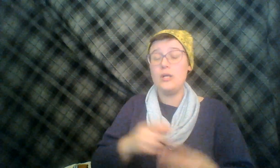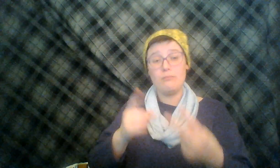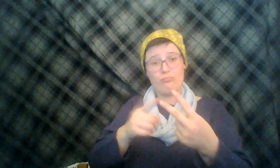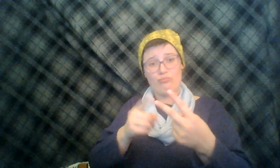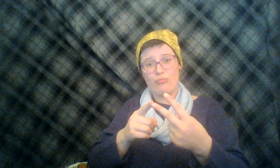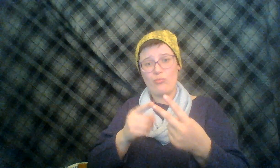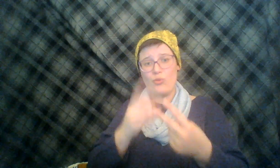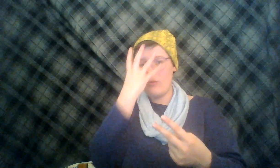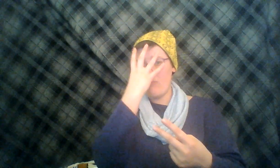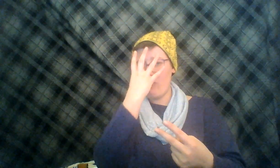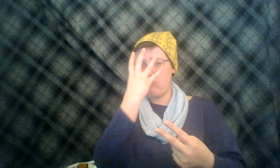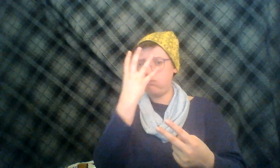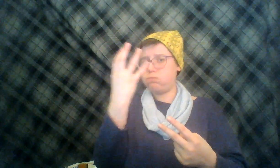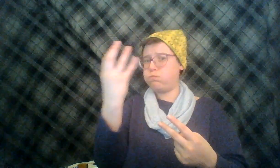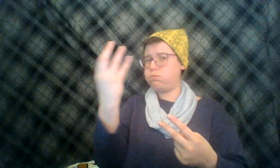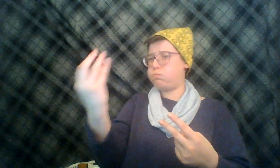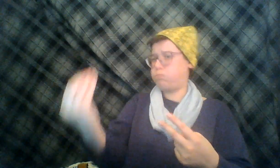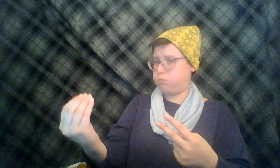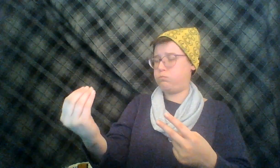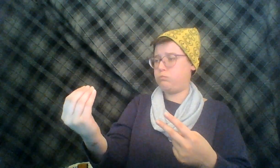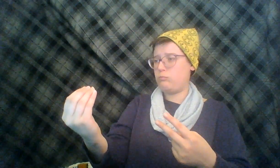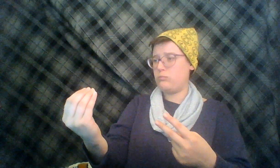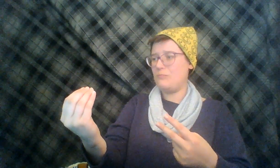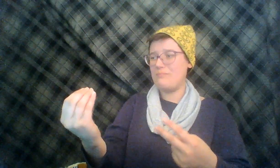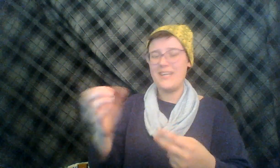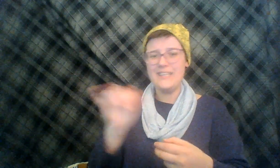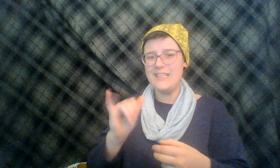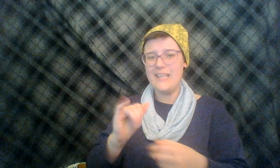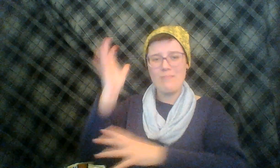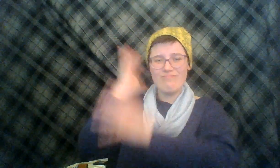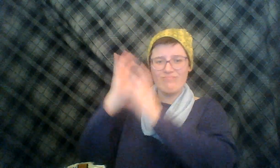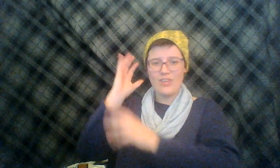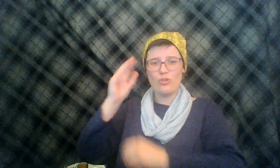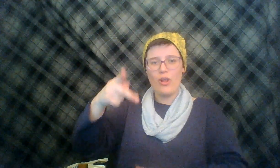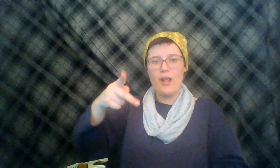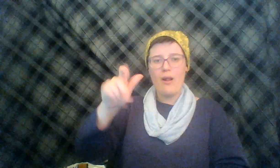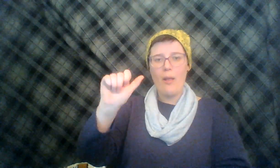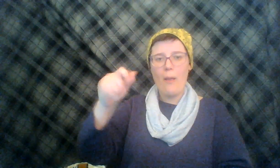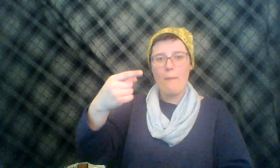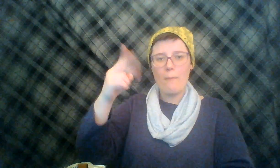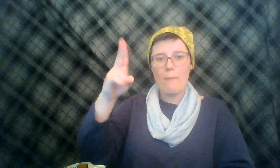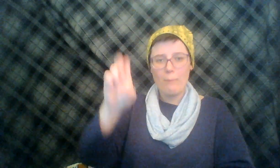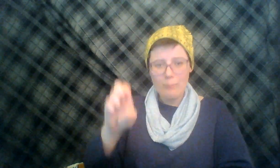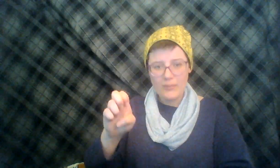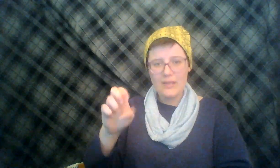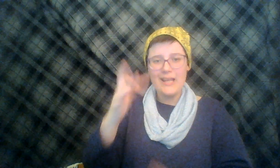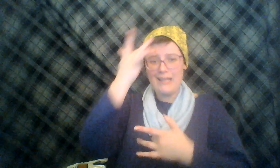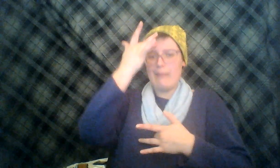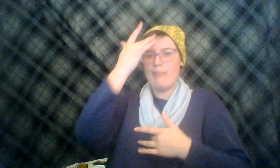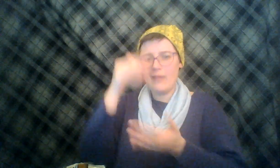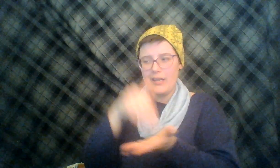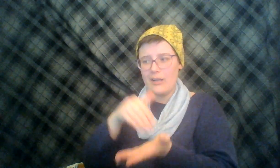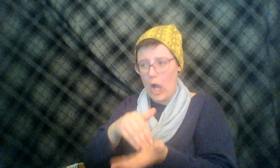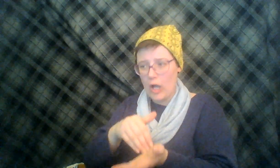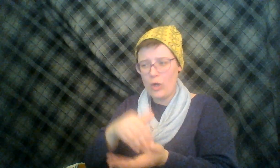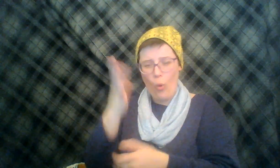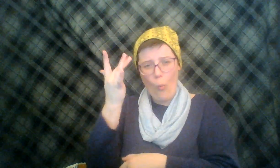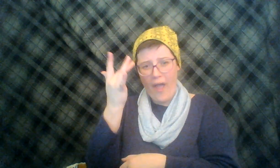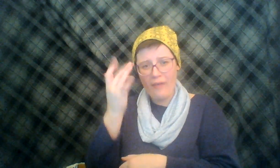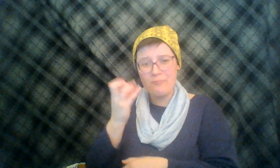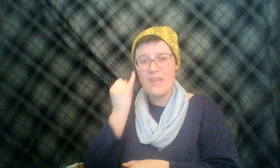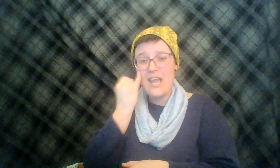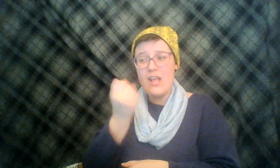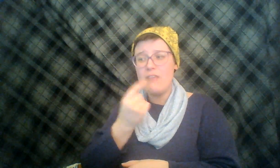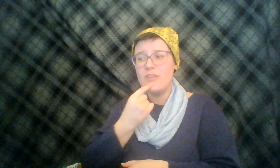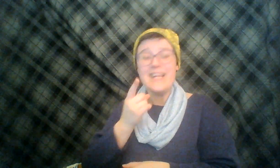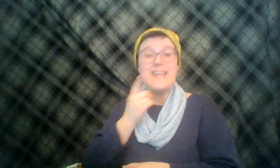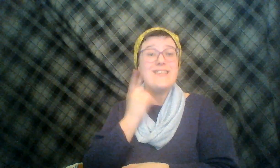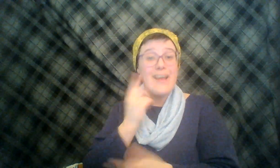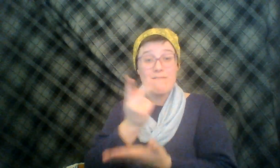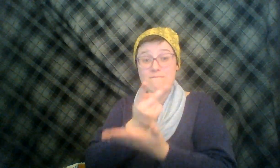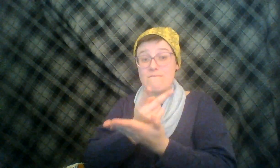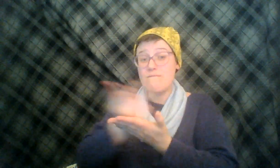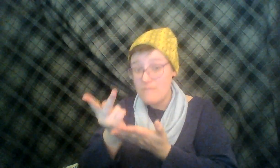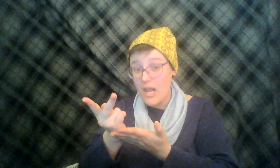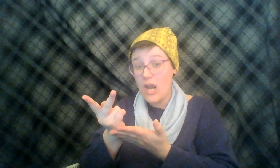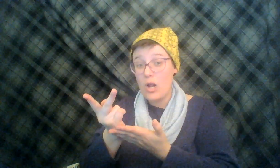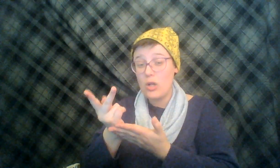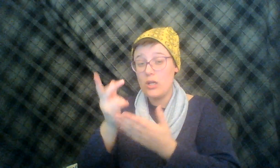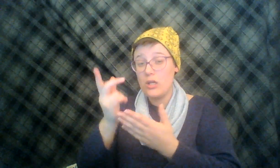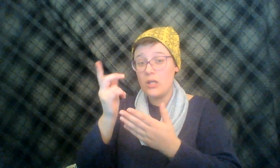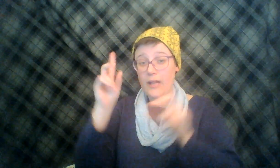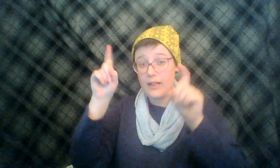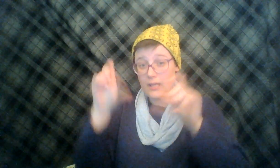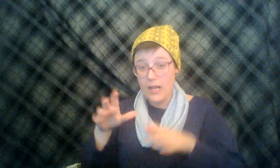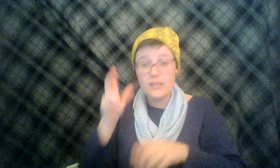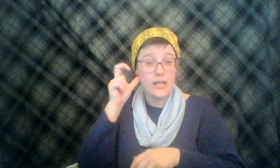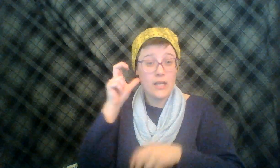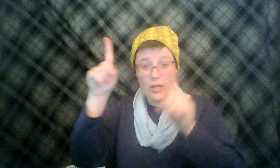White resembles a Plague Doctor because to say a deaf child has “failed” the hearing screening